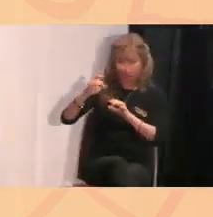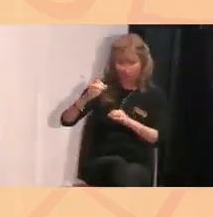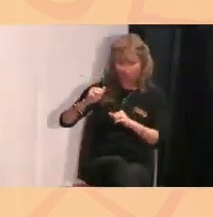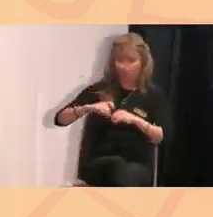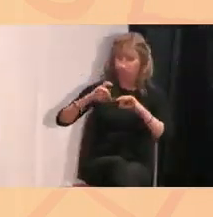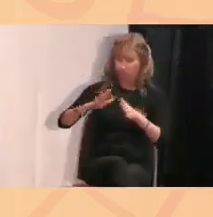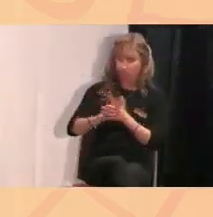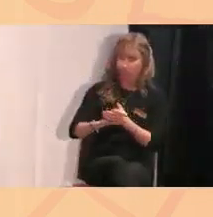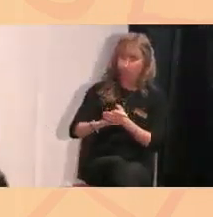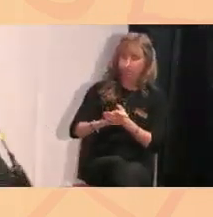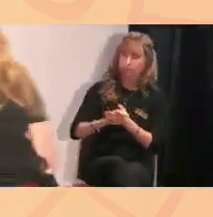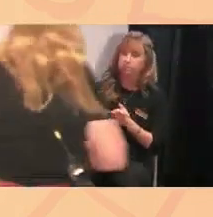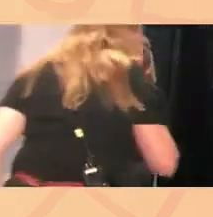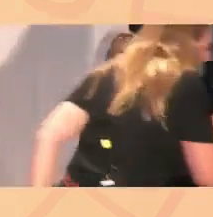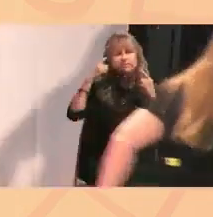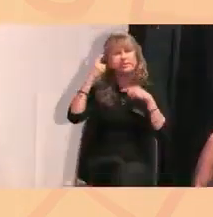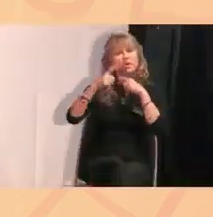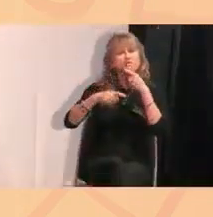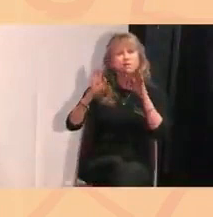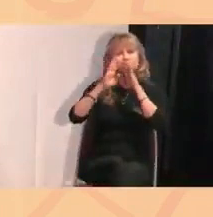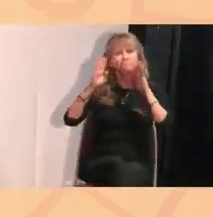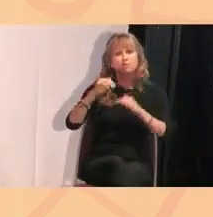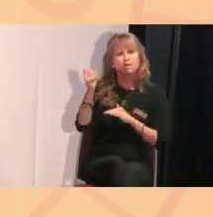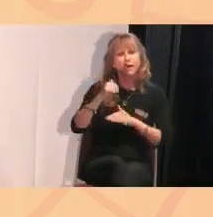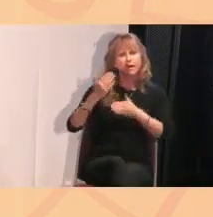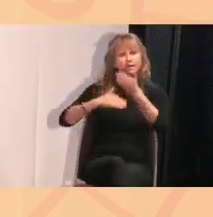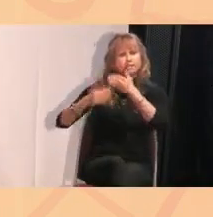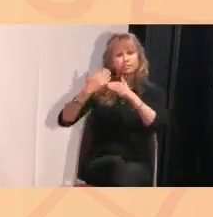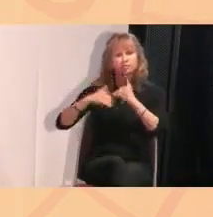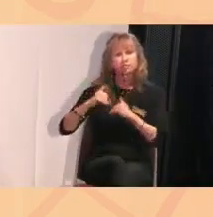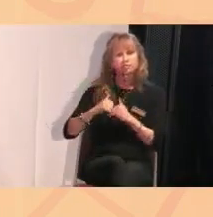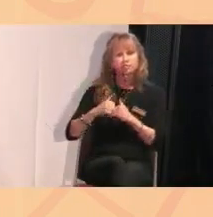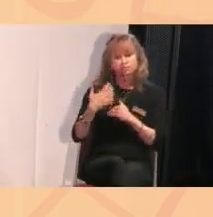Djon, you are known as the first Aboriginal curator in Australia.